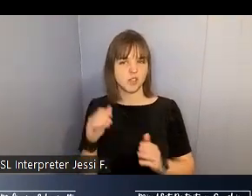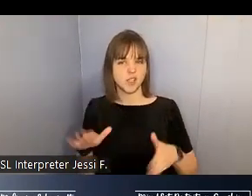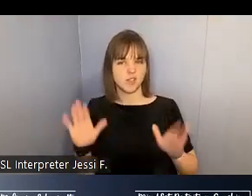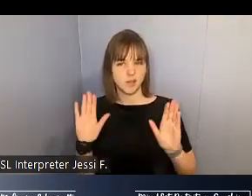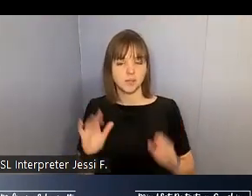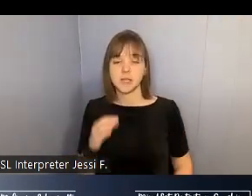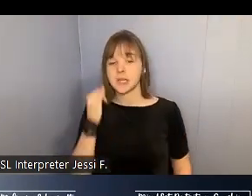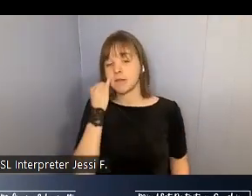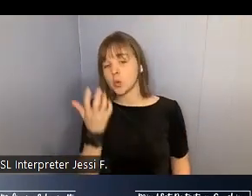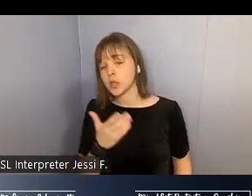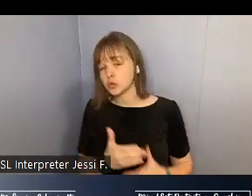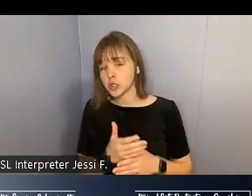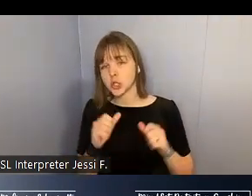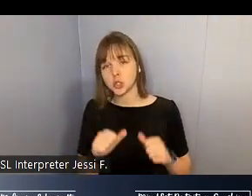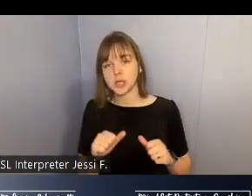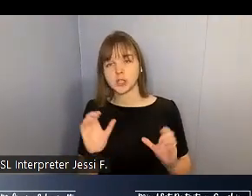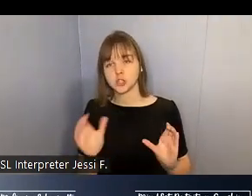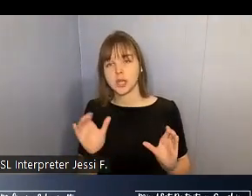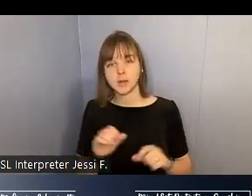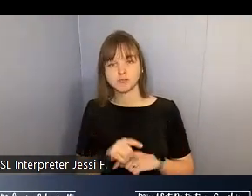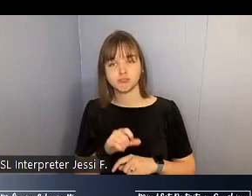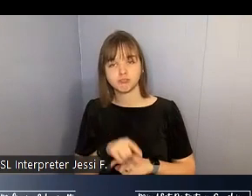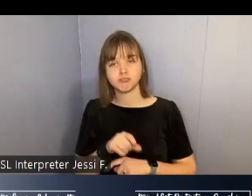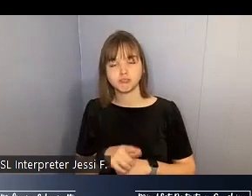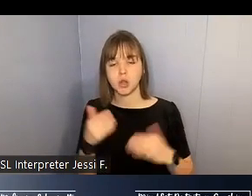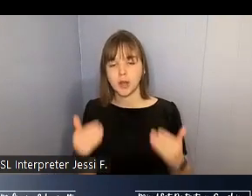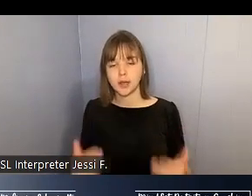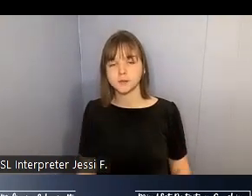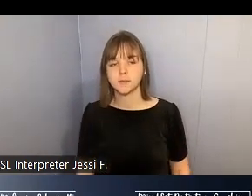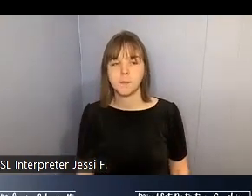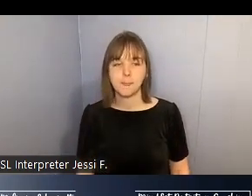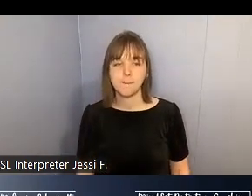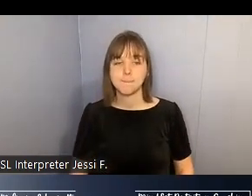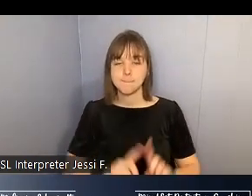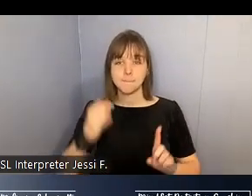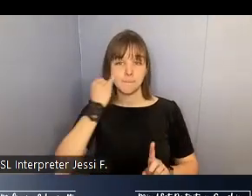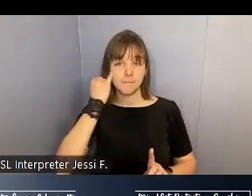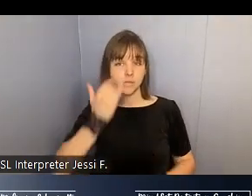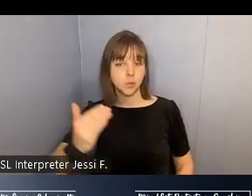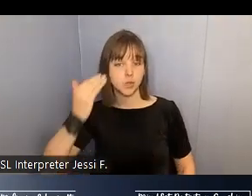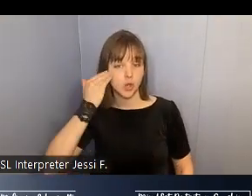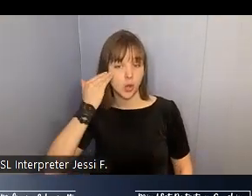Michelle can call some out as things come in. But once you start to know what these are,